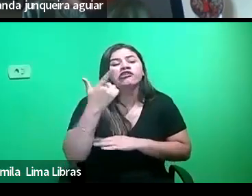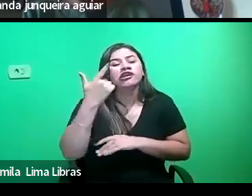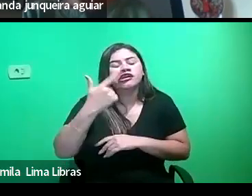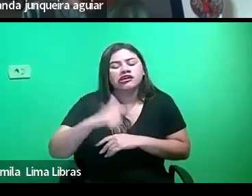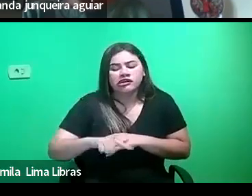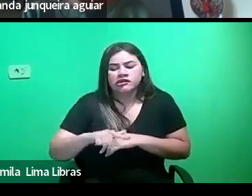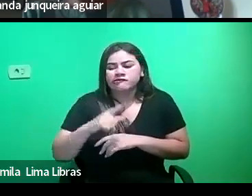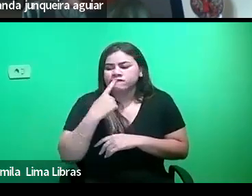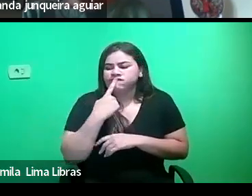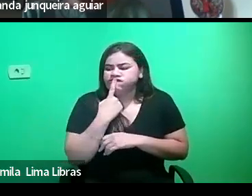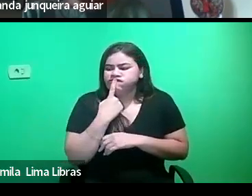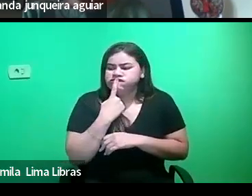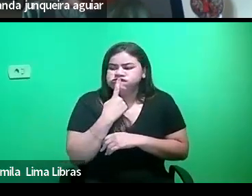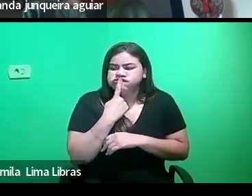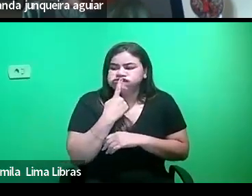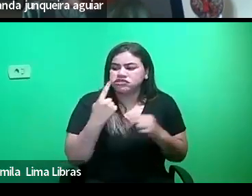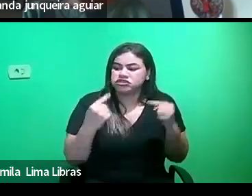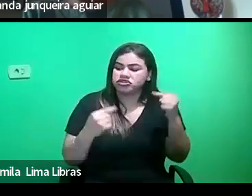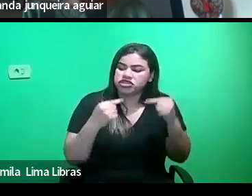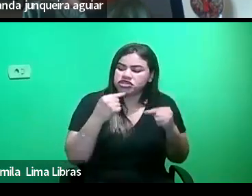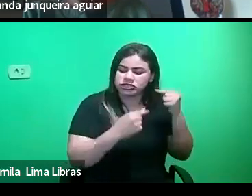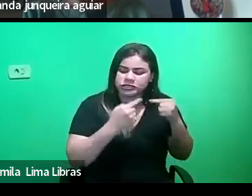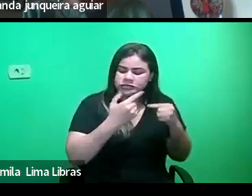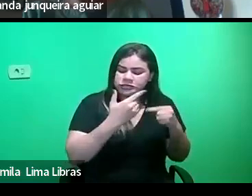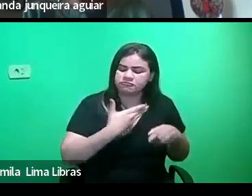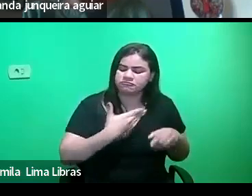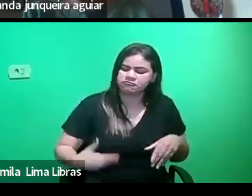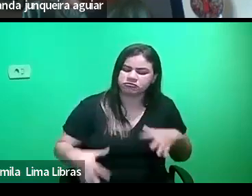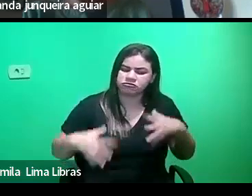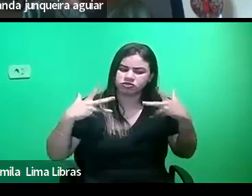yeah